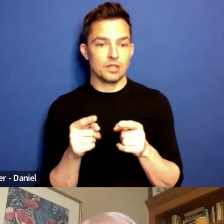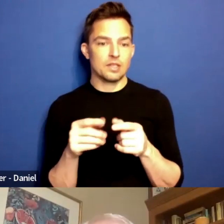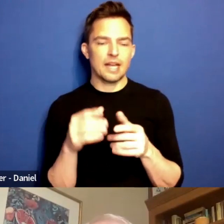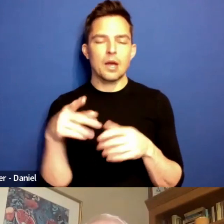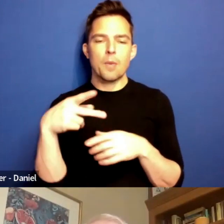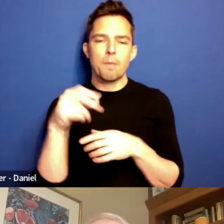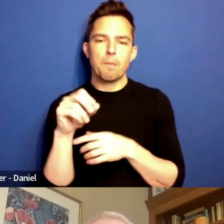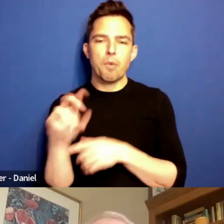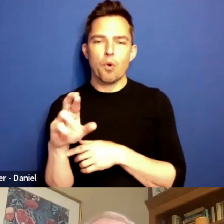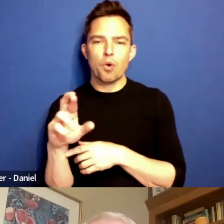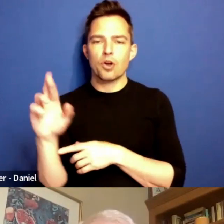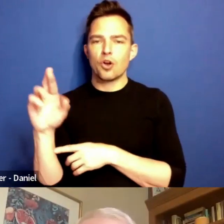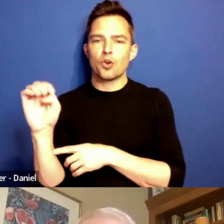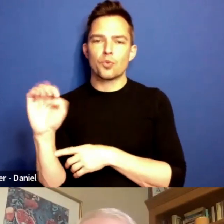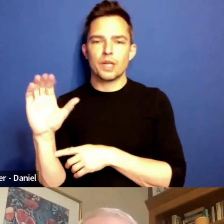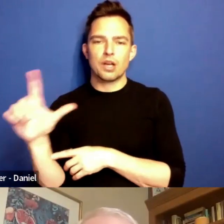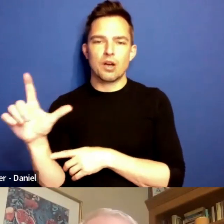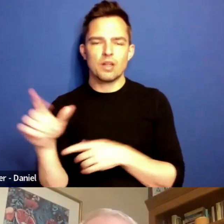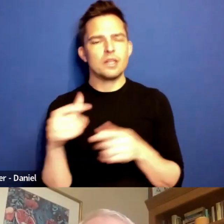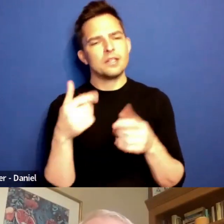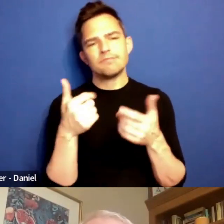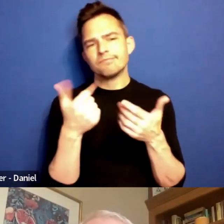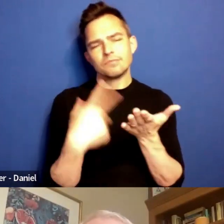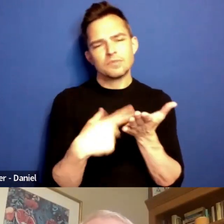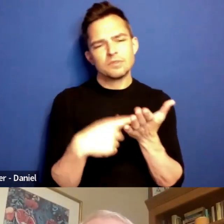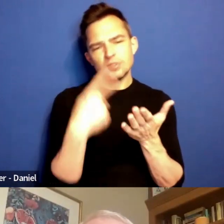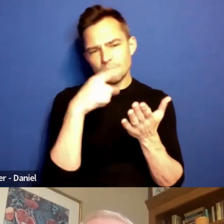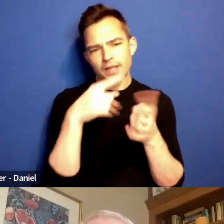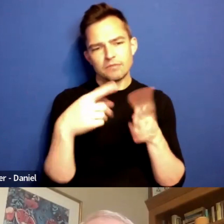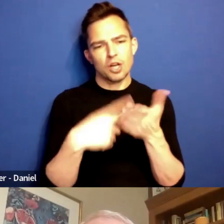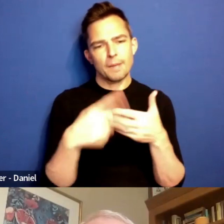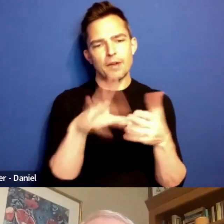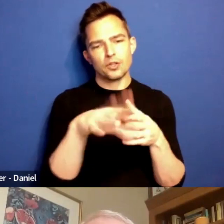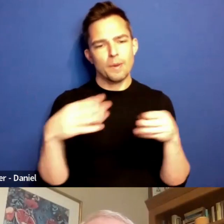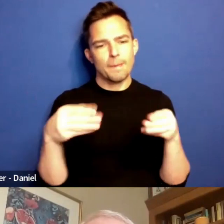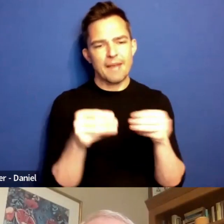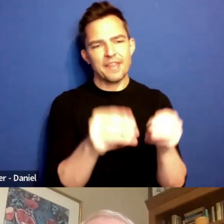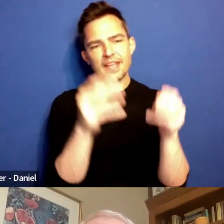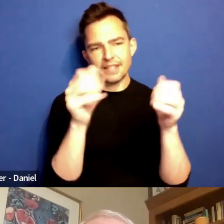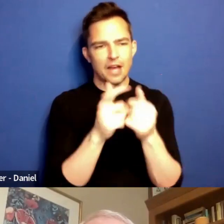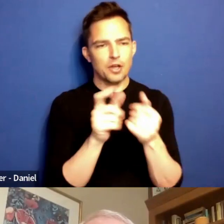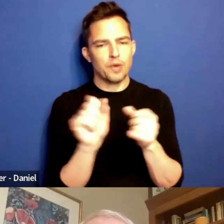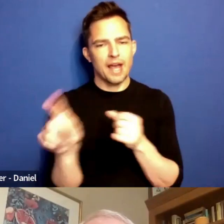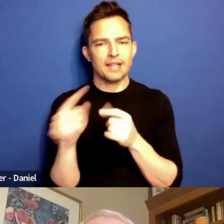Can you talk a little bit about your method in how you ask those questions and how that tool is